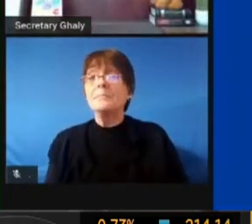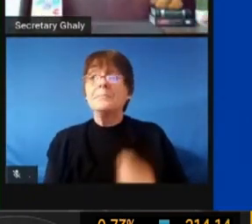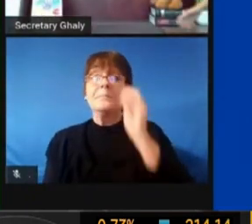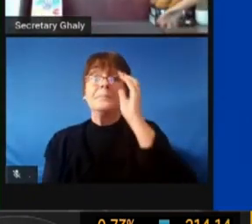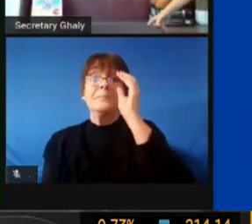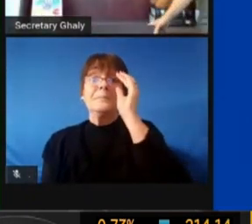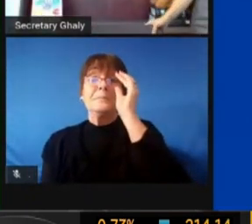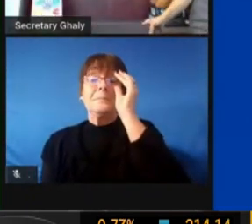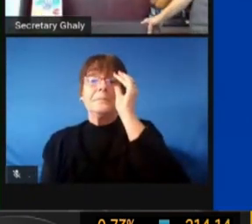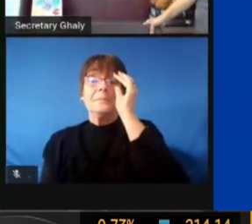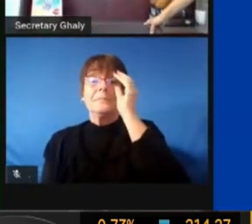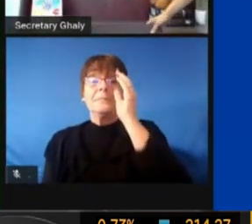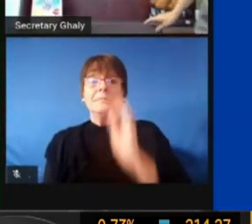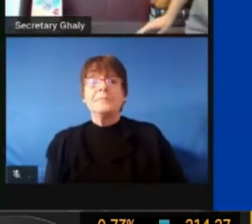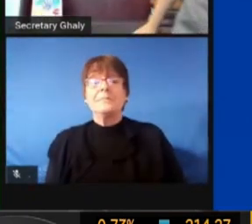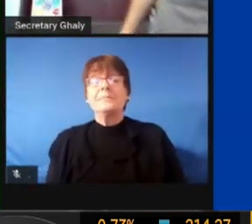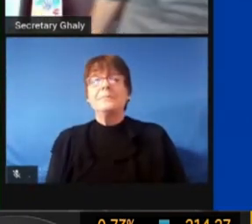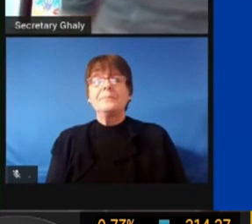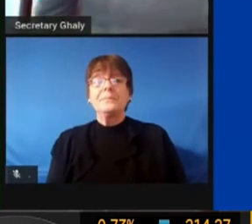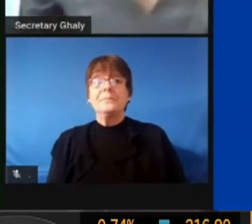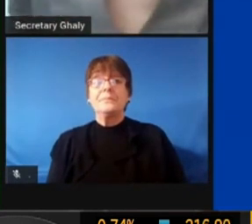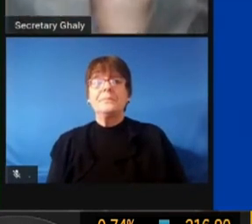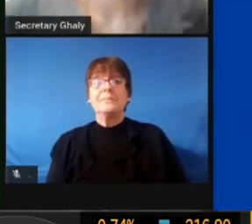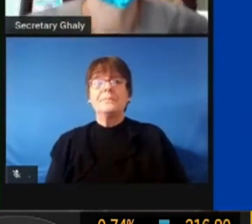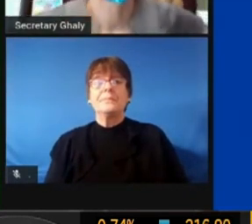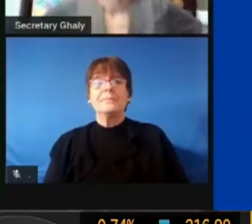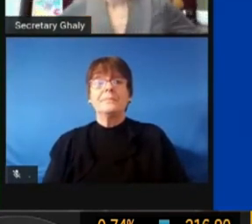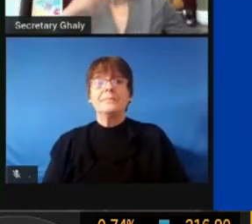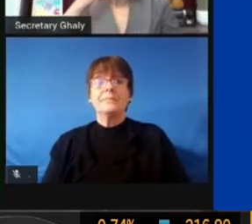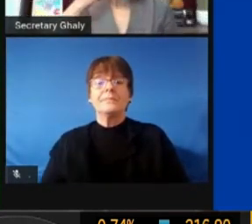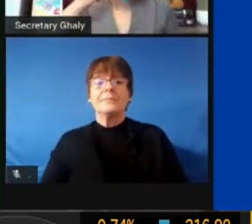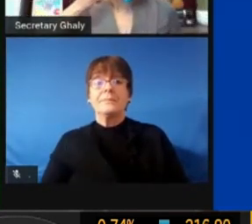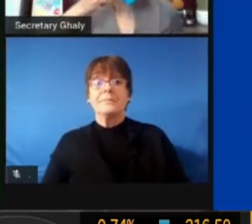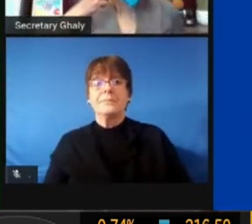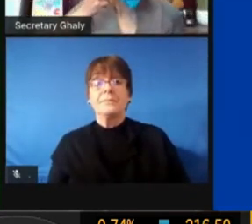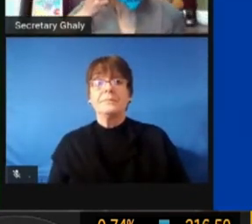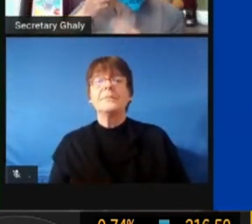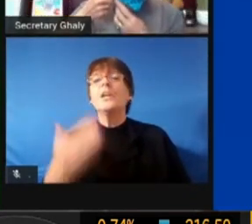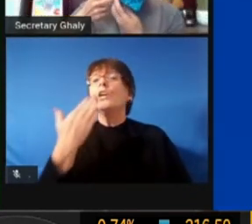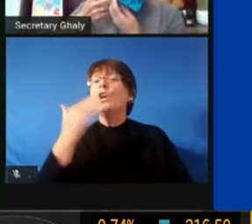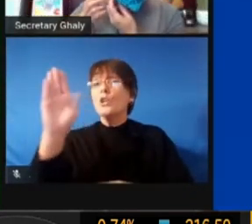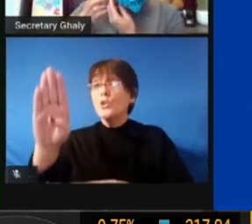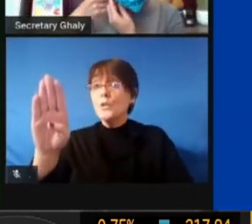TIER ASSIGNMENTS FOR THE WEEK. I WILL BE BACK TO TAKE ANY